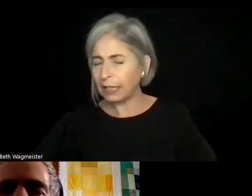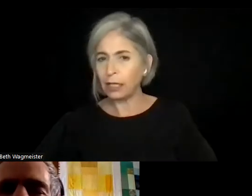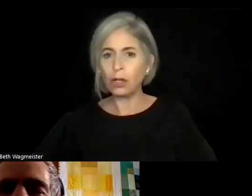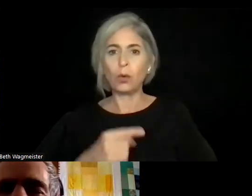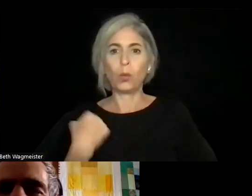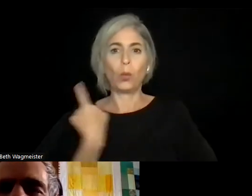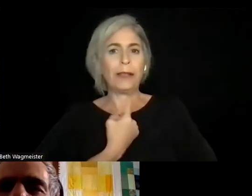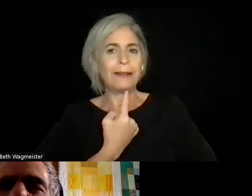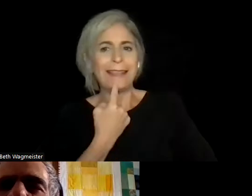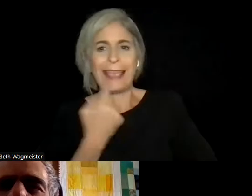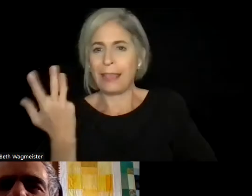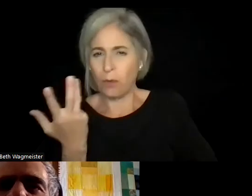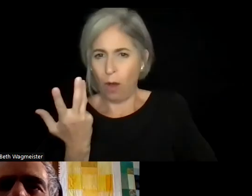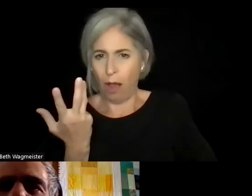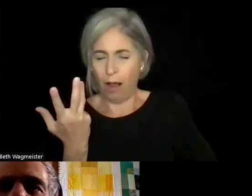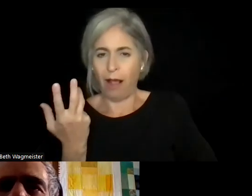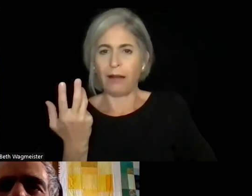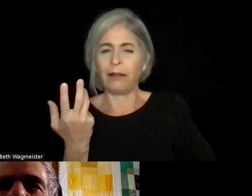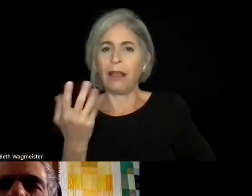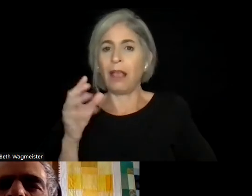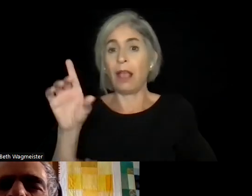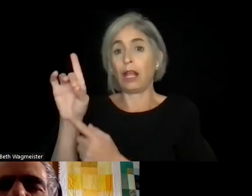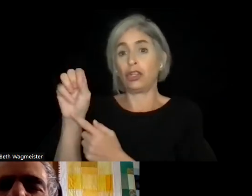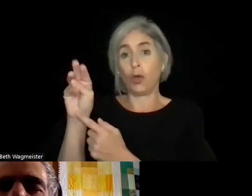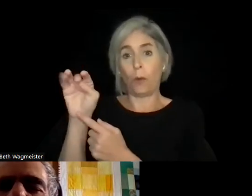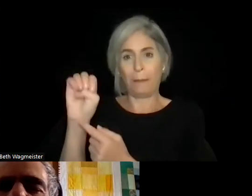, apps, computer programs, you know, when we think about